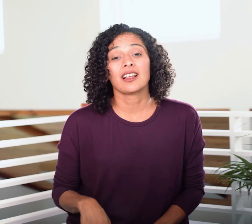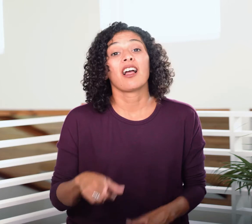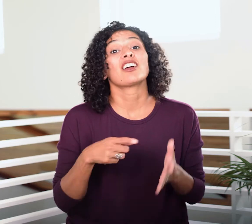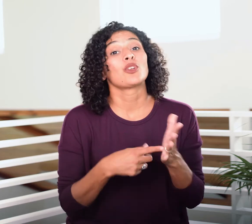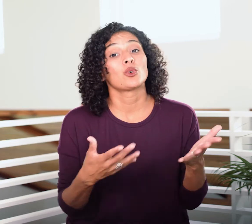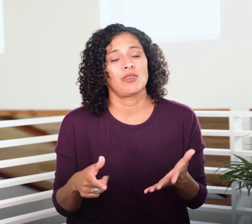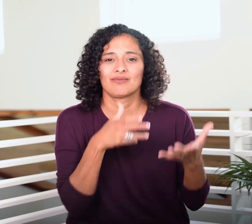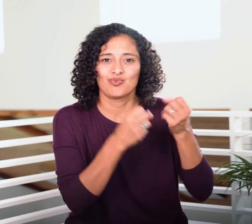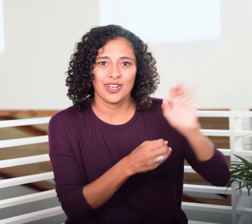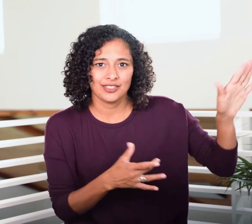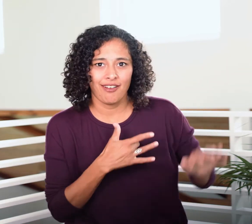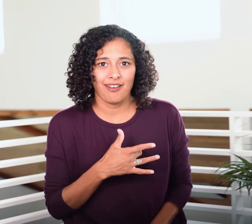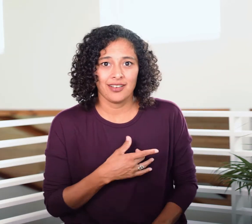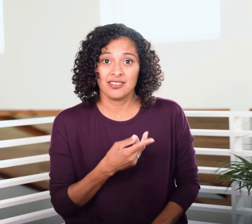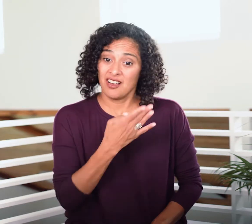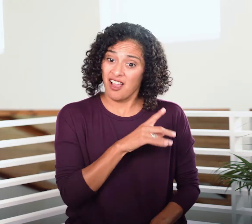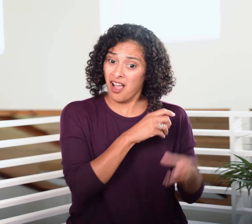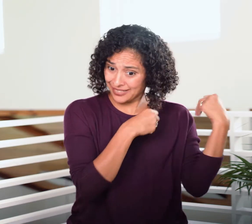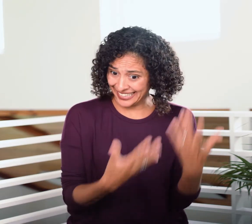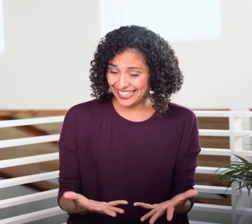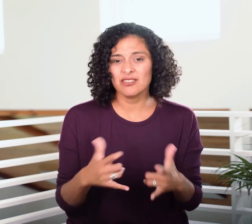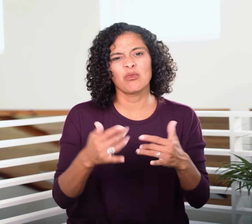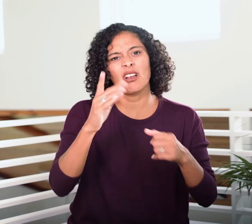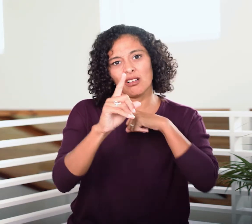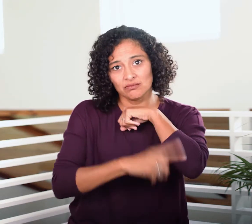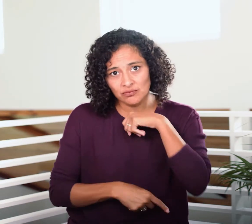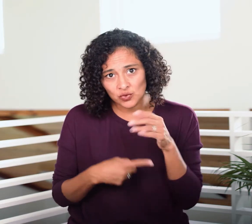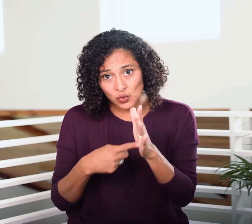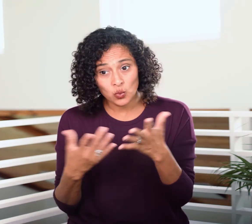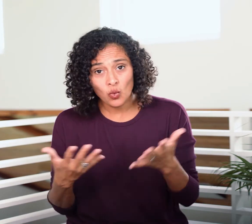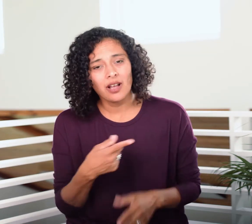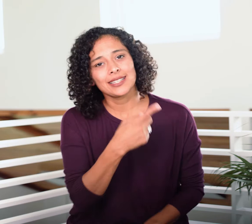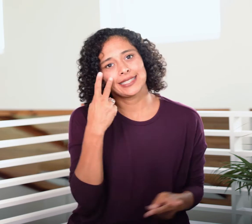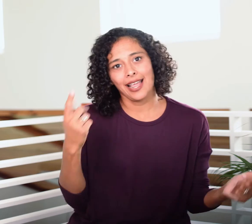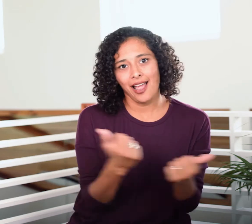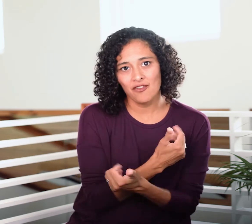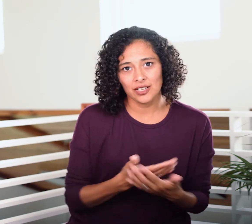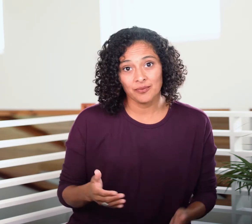directly related to their mistrust of His heart. God is just in whom He strikes down; He knows hearts and sees everything.